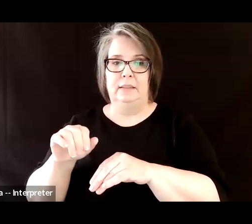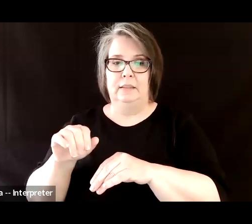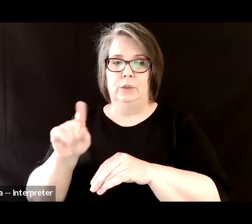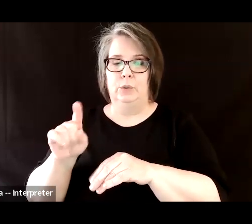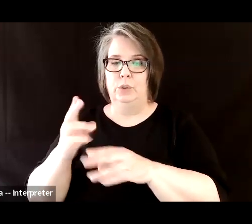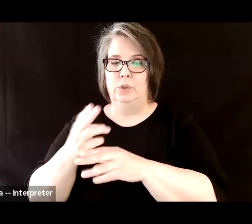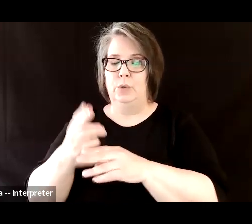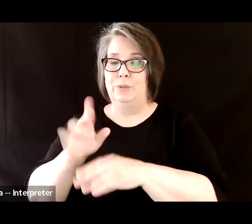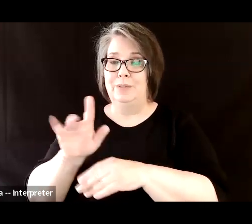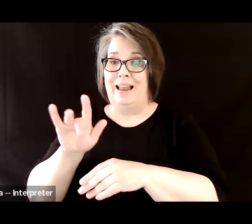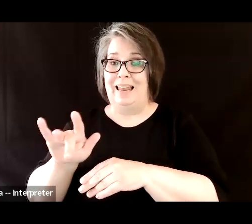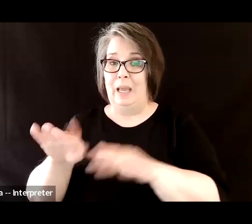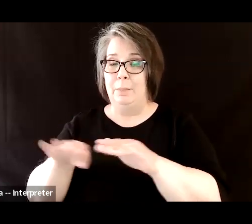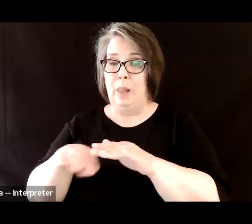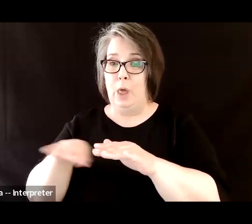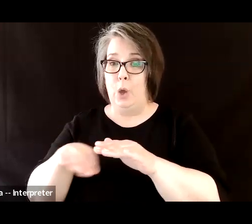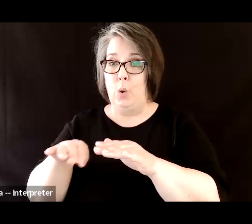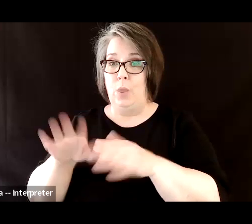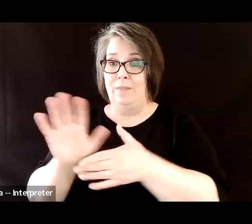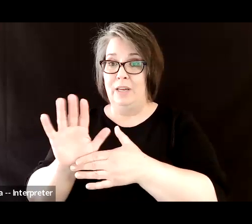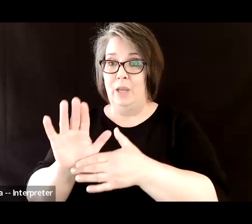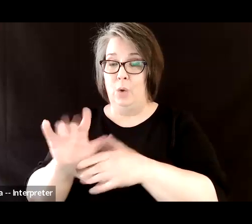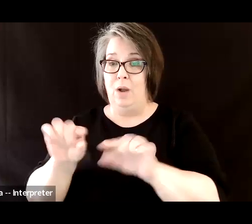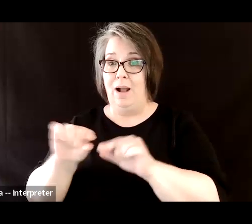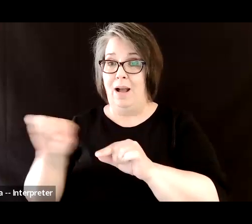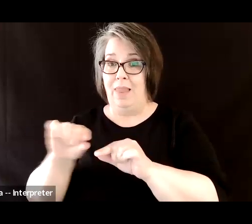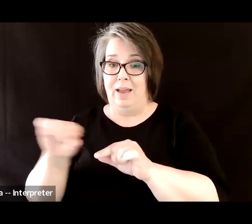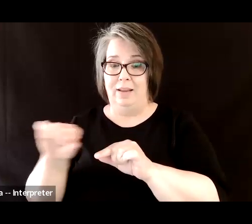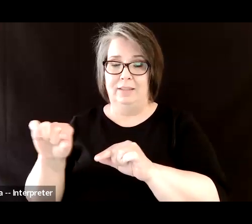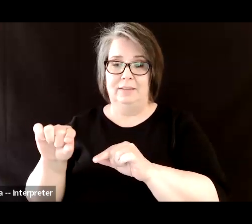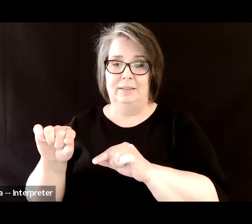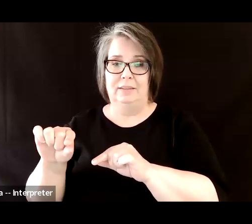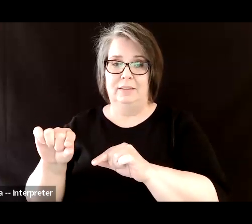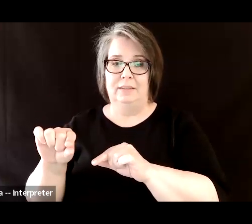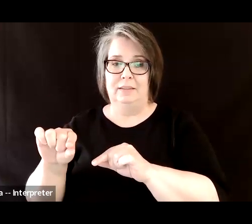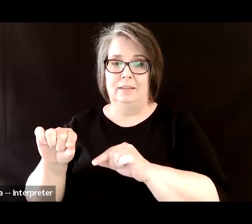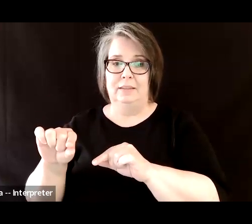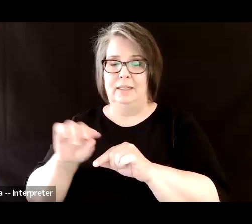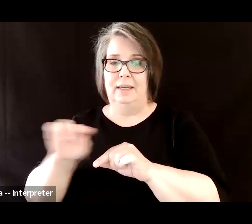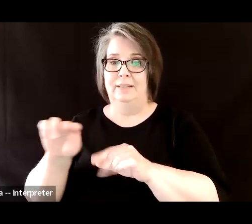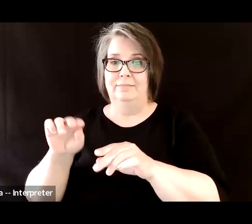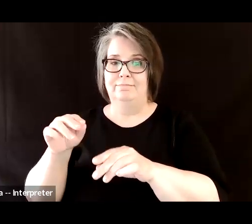your video, highlight it and insert your document.